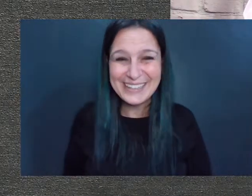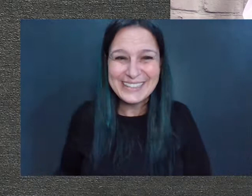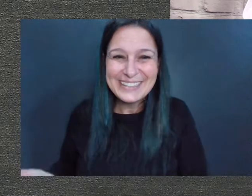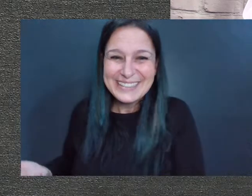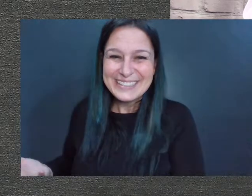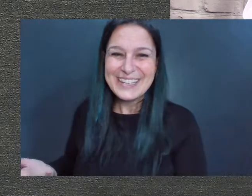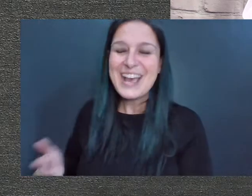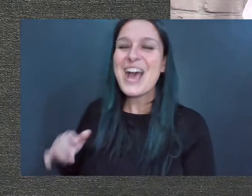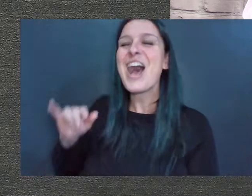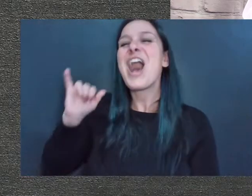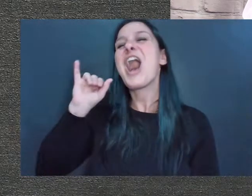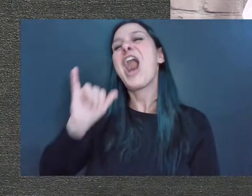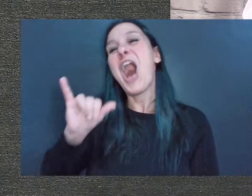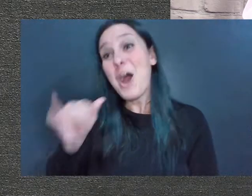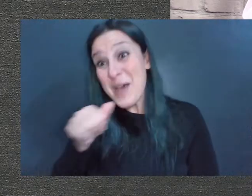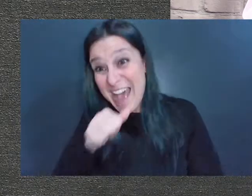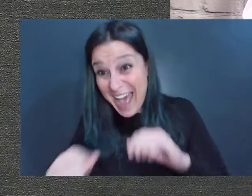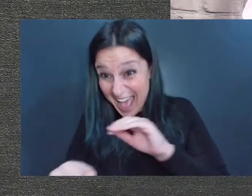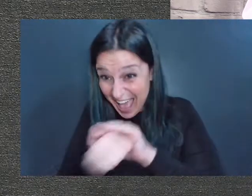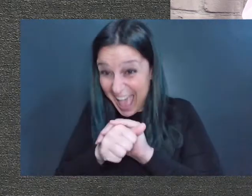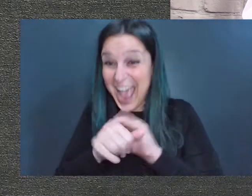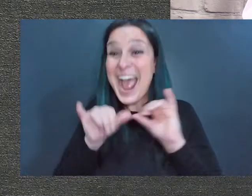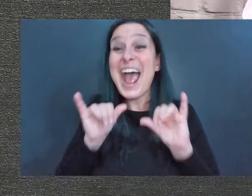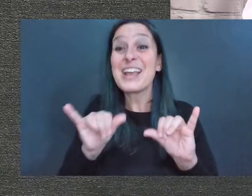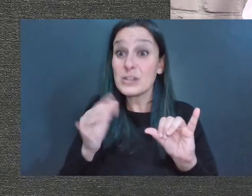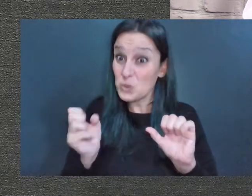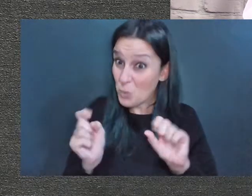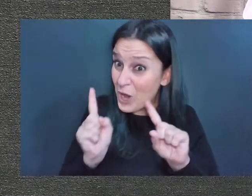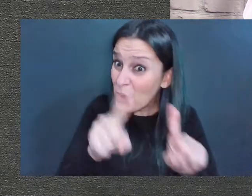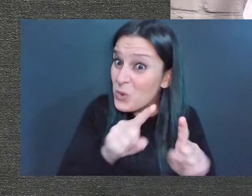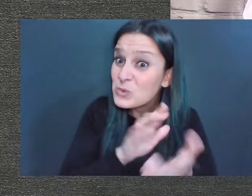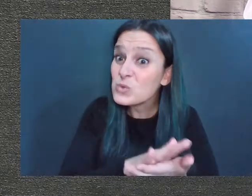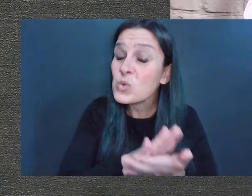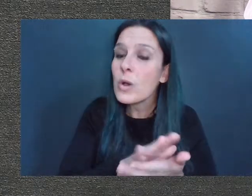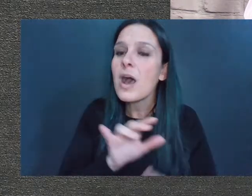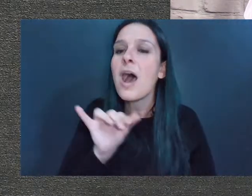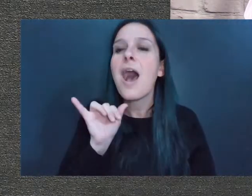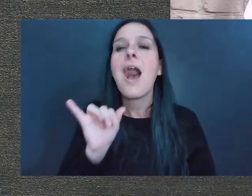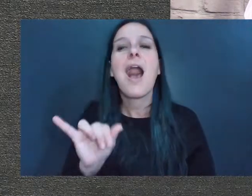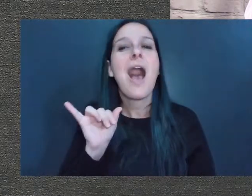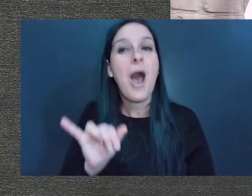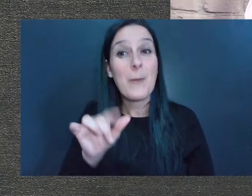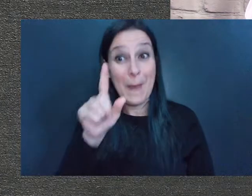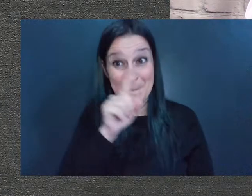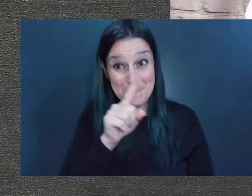Oh, you were hiding in there. You wanna go to school? Oh, mouse is a character